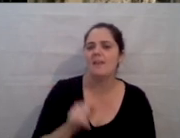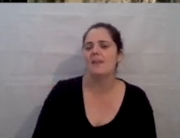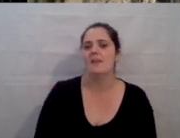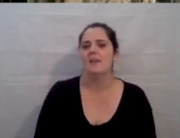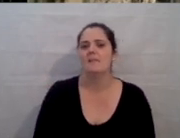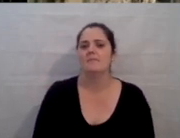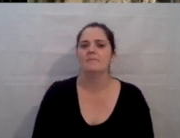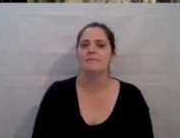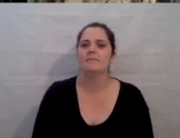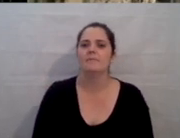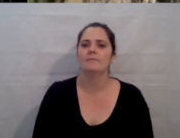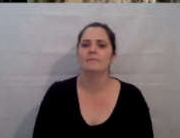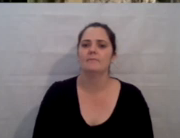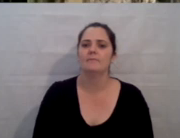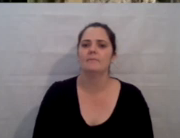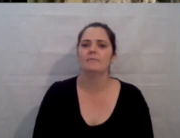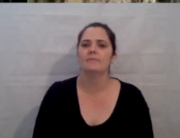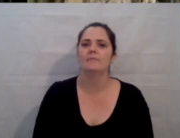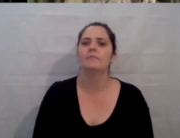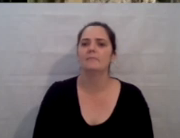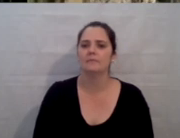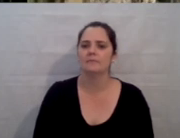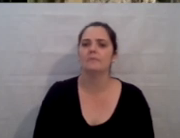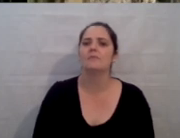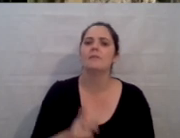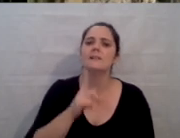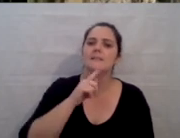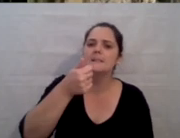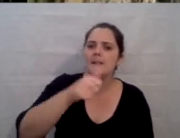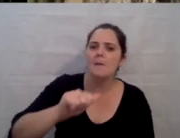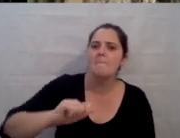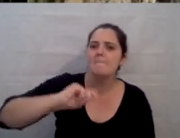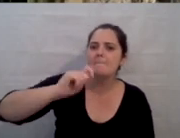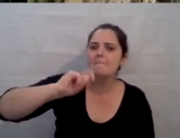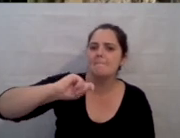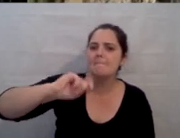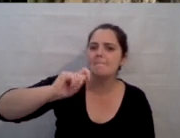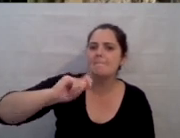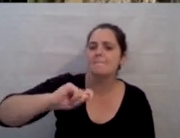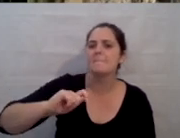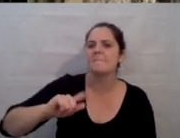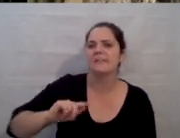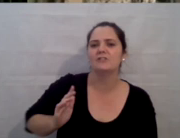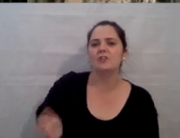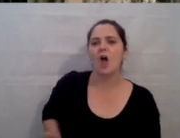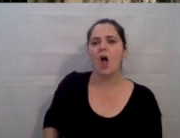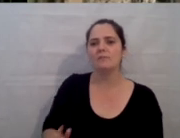back there into his glute so I’m going to sculpt a little bit out there and a little bit there in his thorax and pull a little bit there.